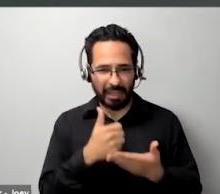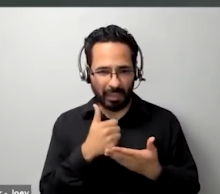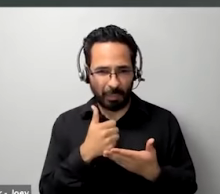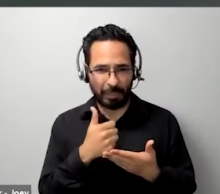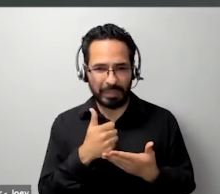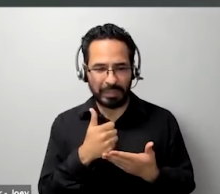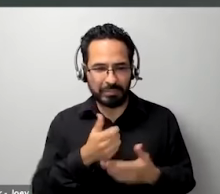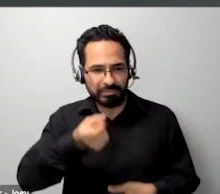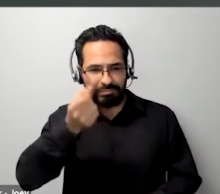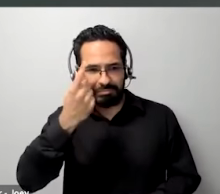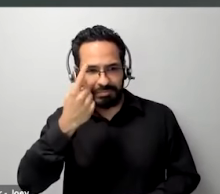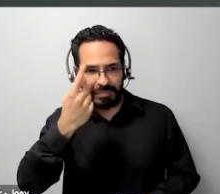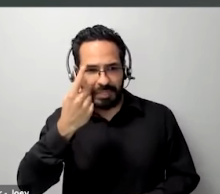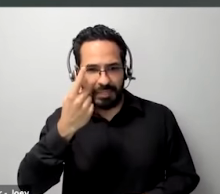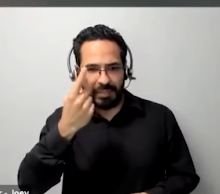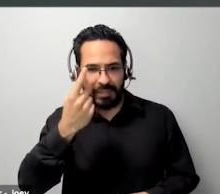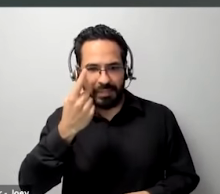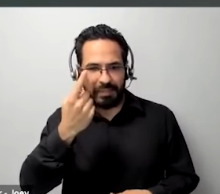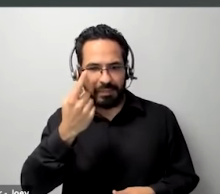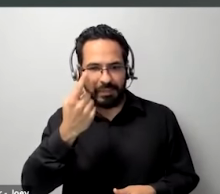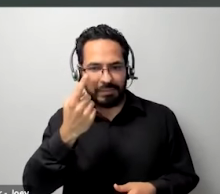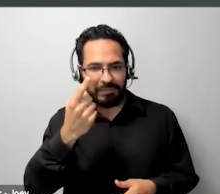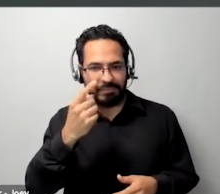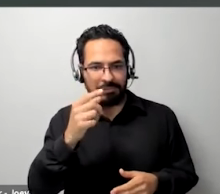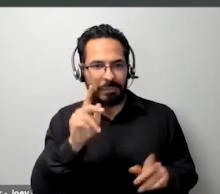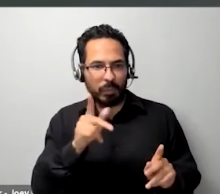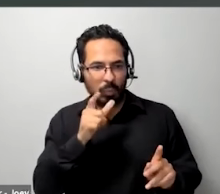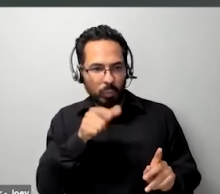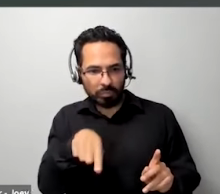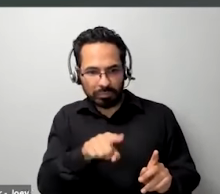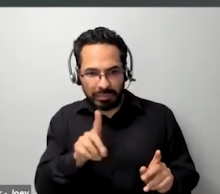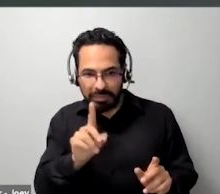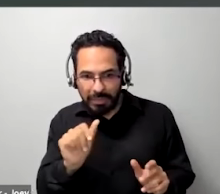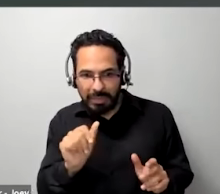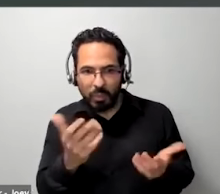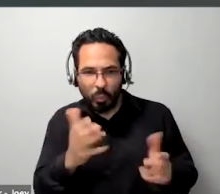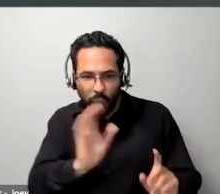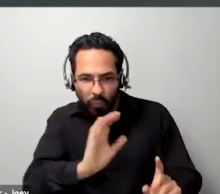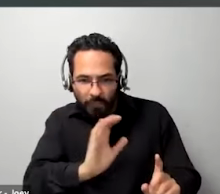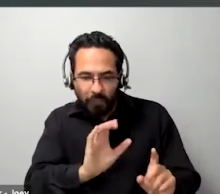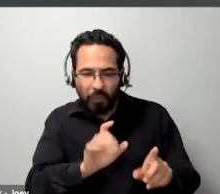to understand what other people with disabilities were looking for. But also, you know,